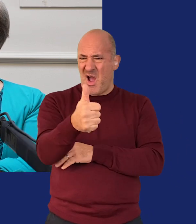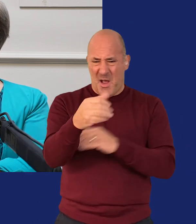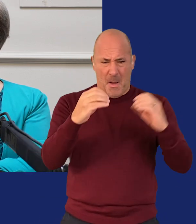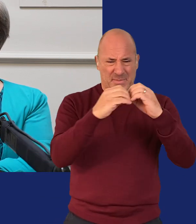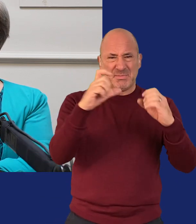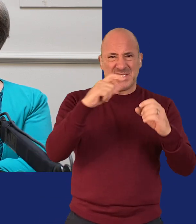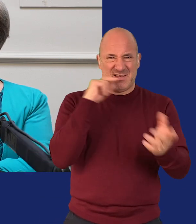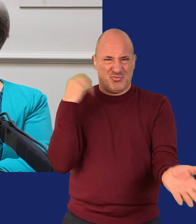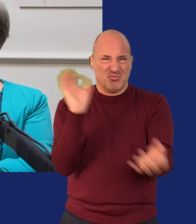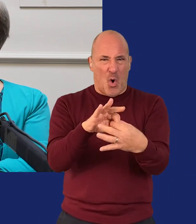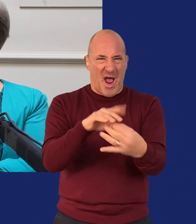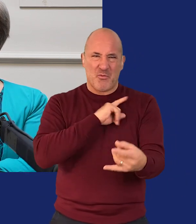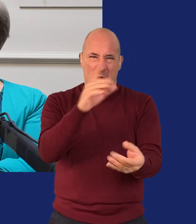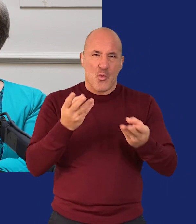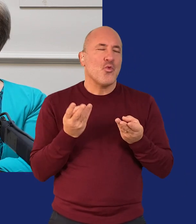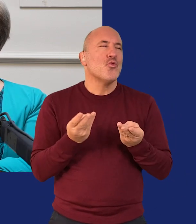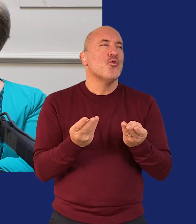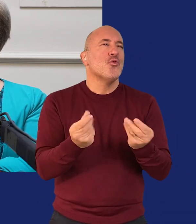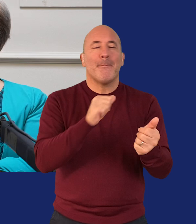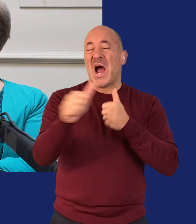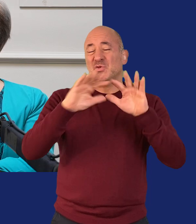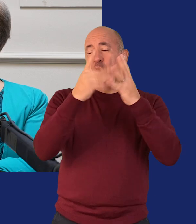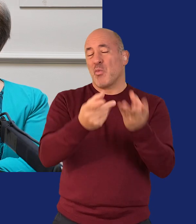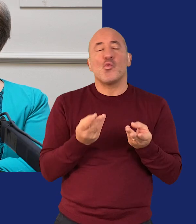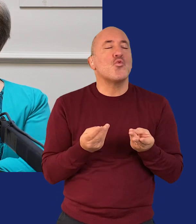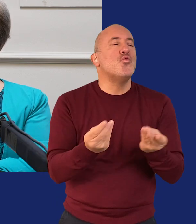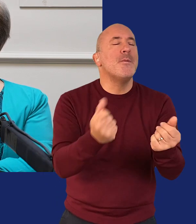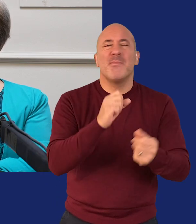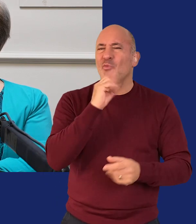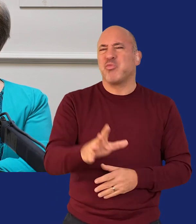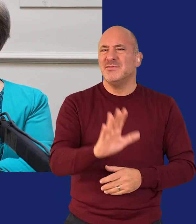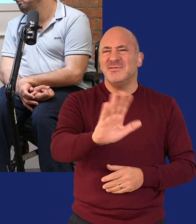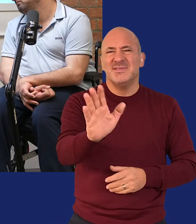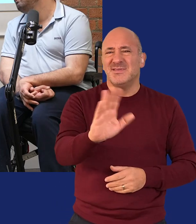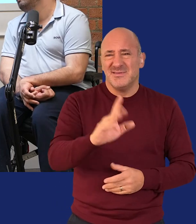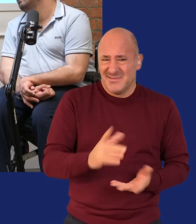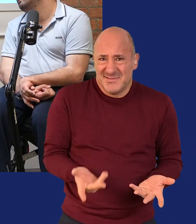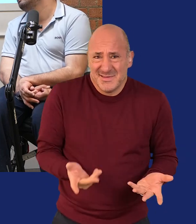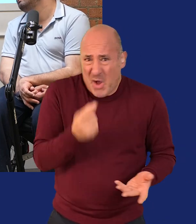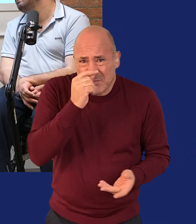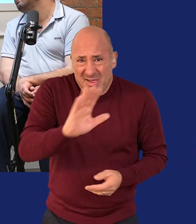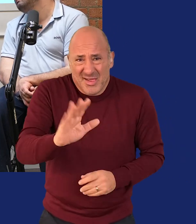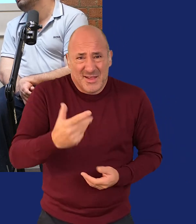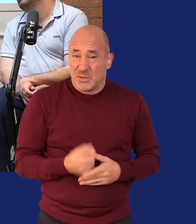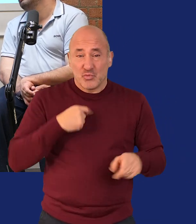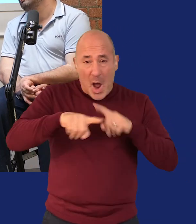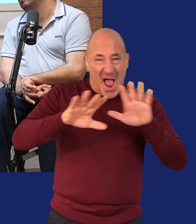'oh great, I'm going to join the BBC and it's going to be the smoothest process in, in, in the world.' Because that, that may not be the case. But we are doing our best, we're working on it.